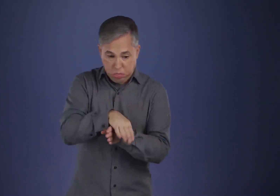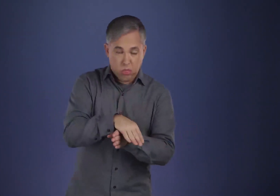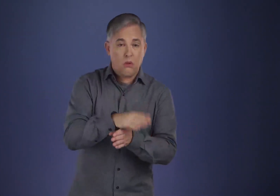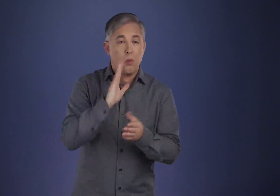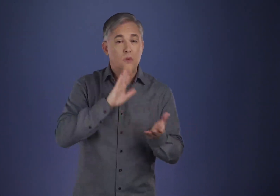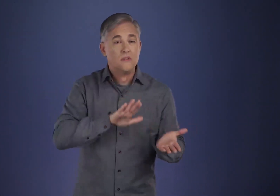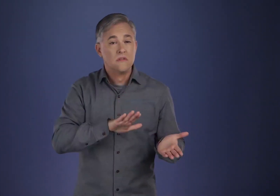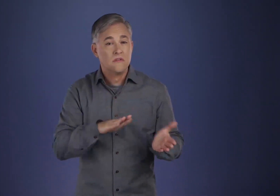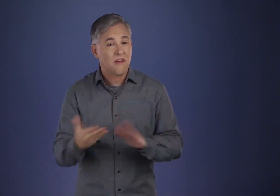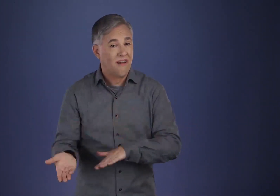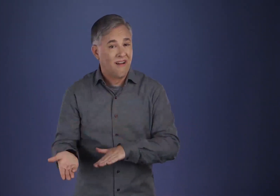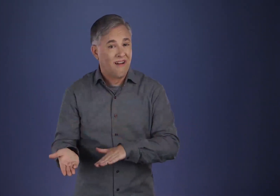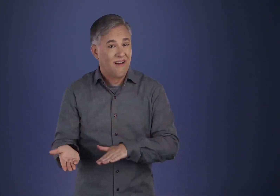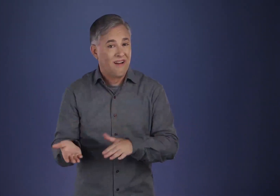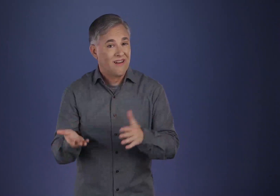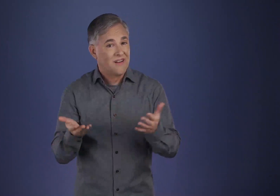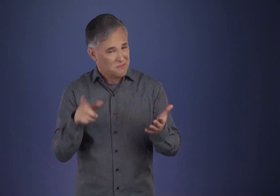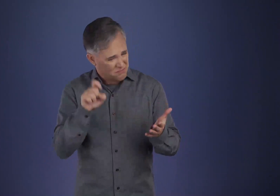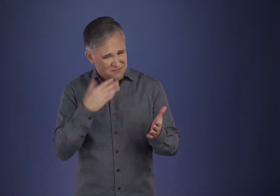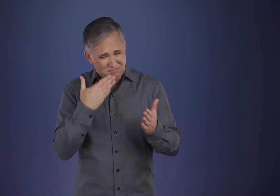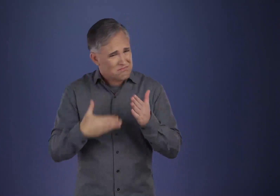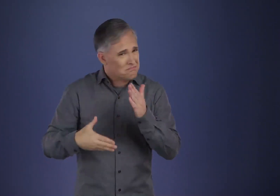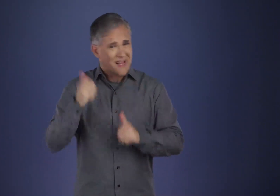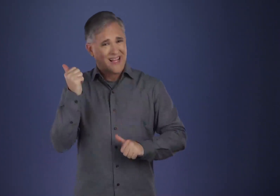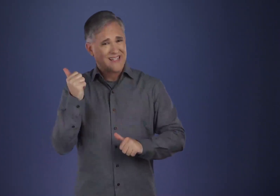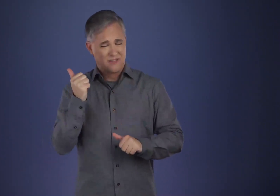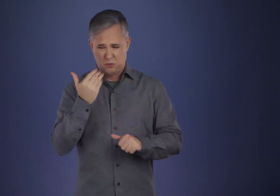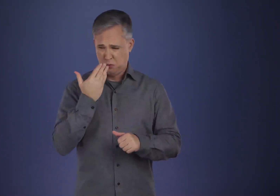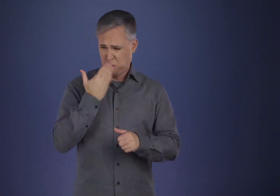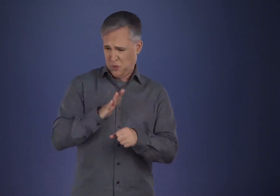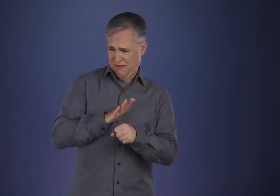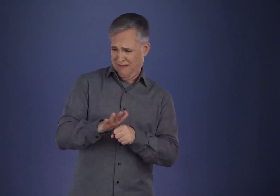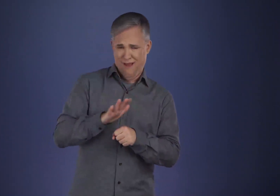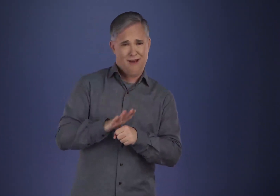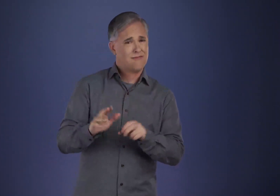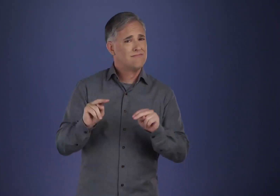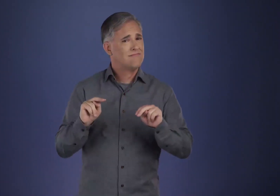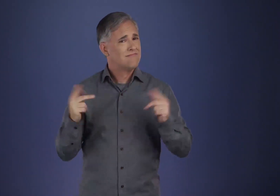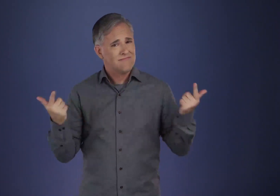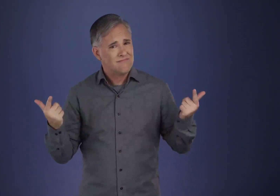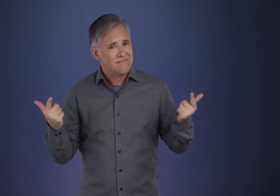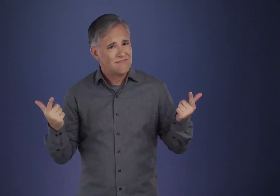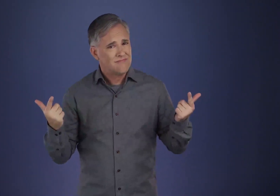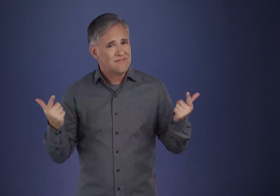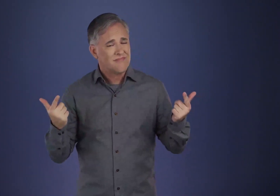and nothing but the very best will do!’ Challengingly, my friends looked at me